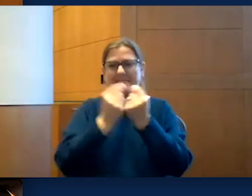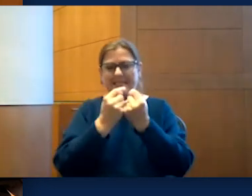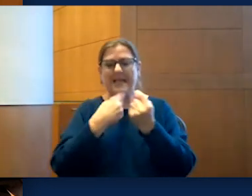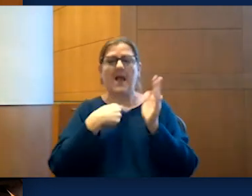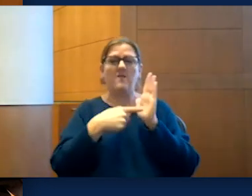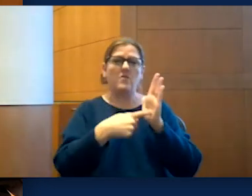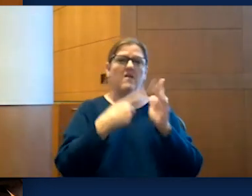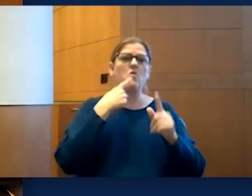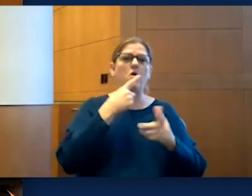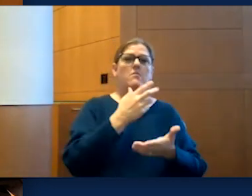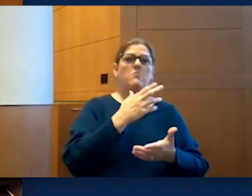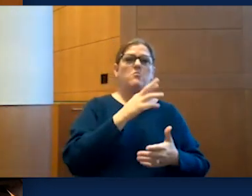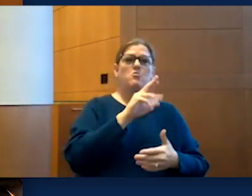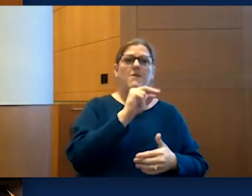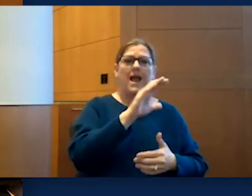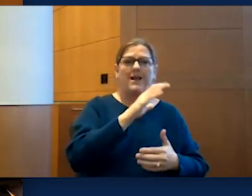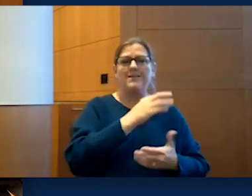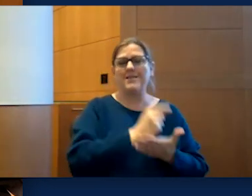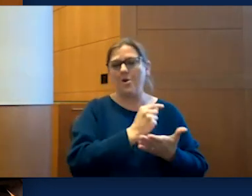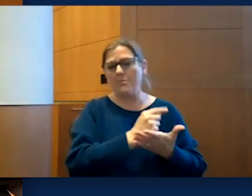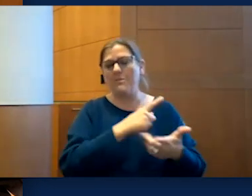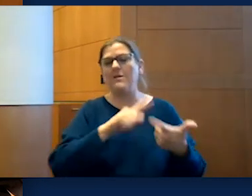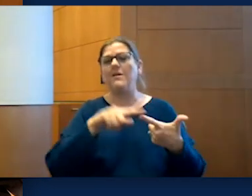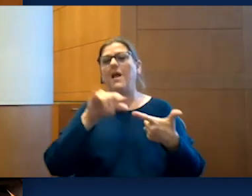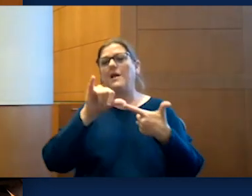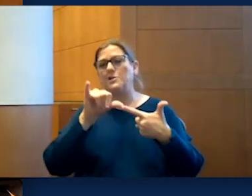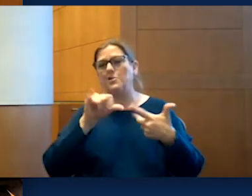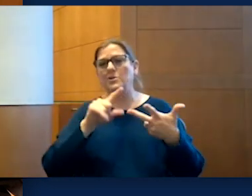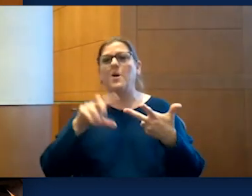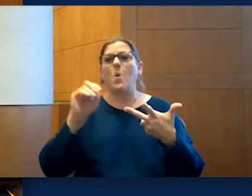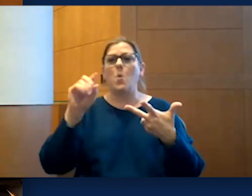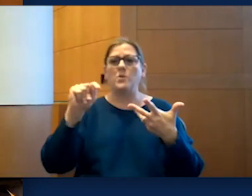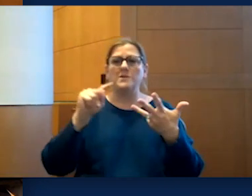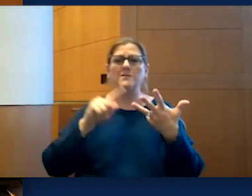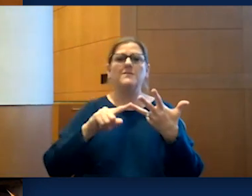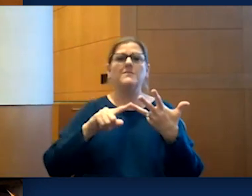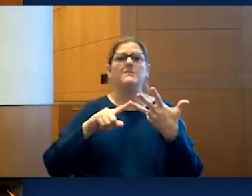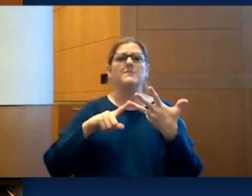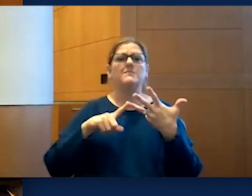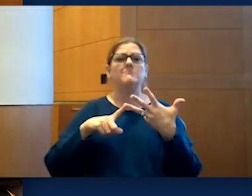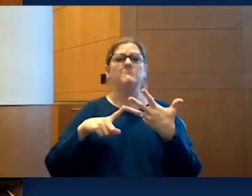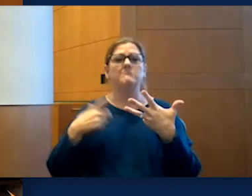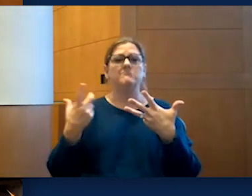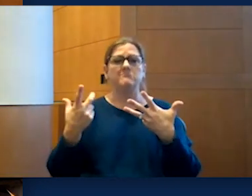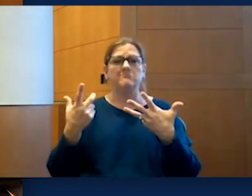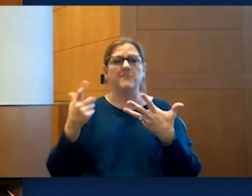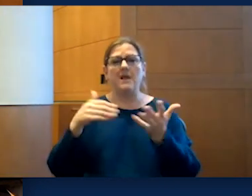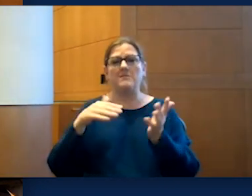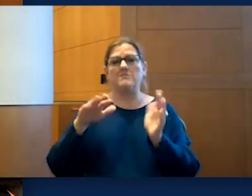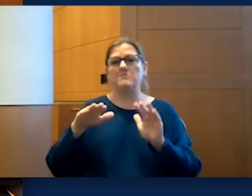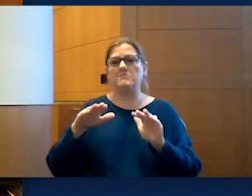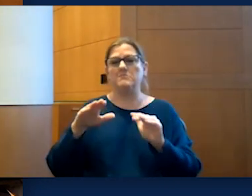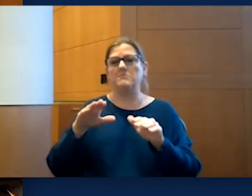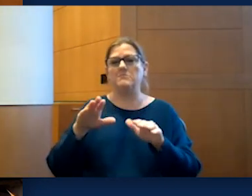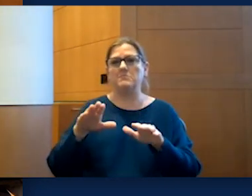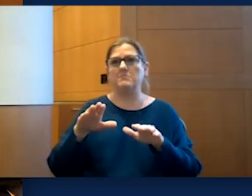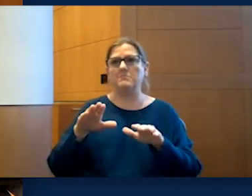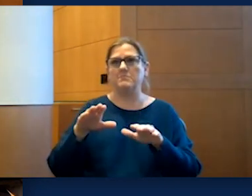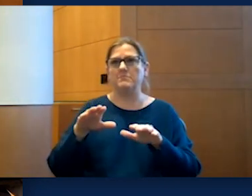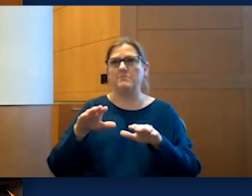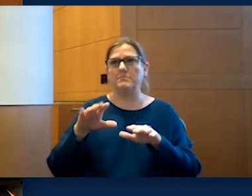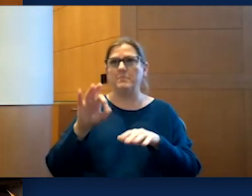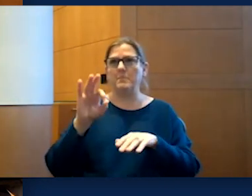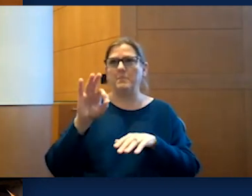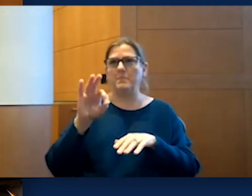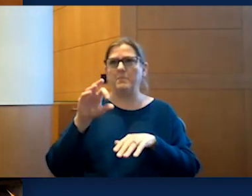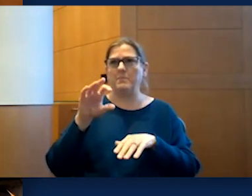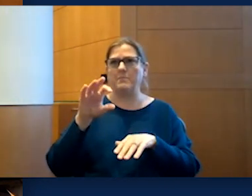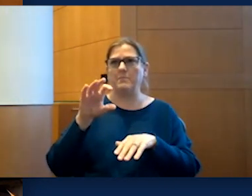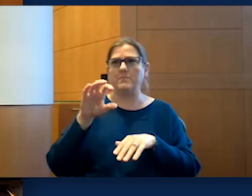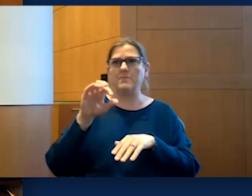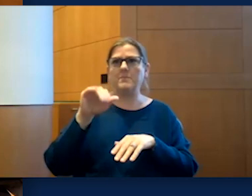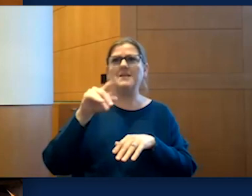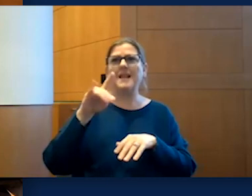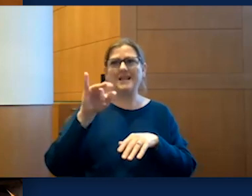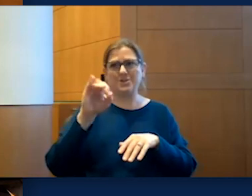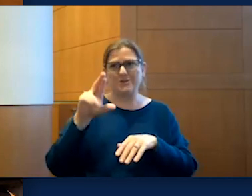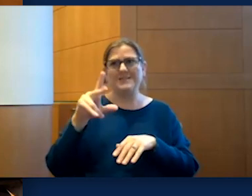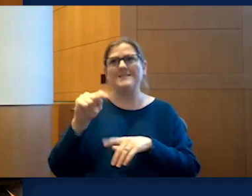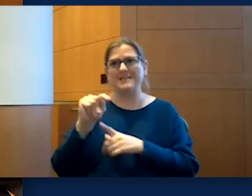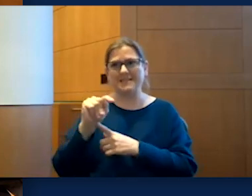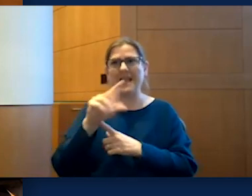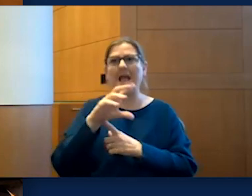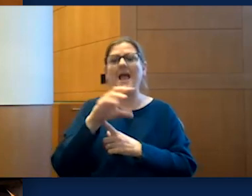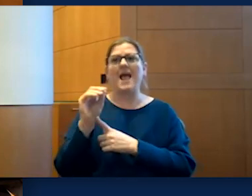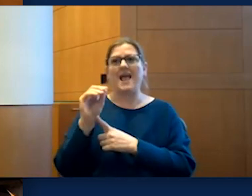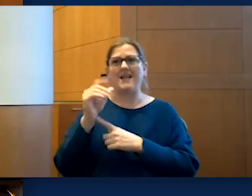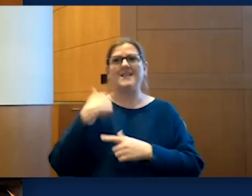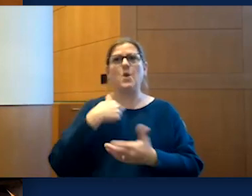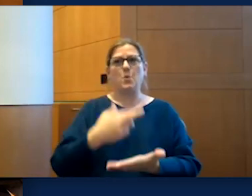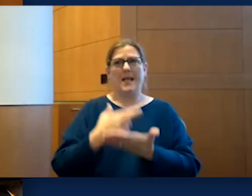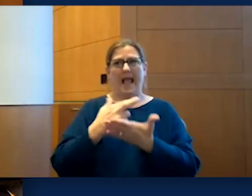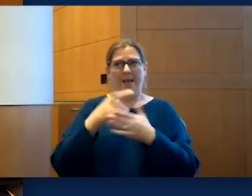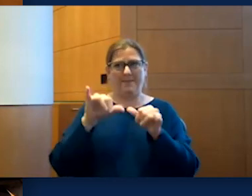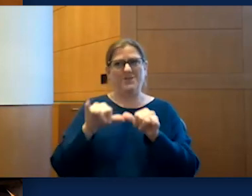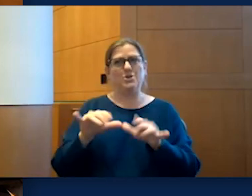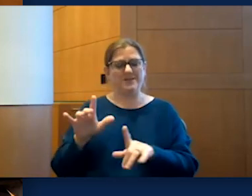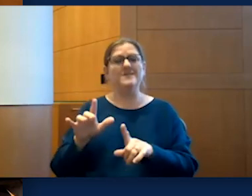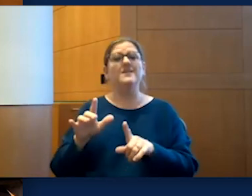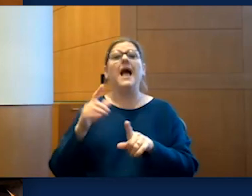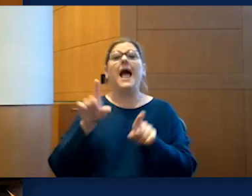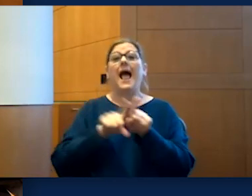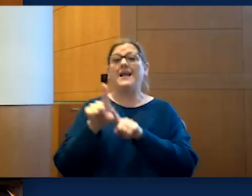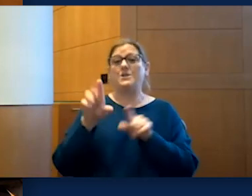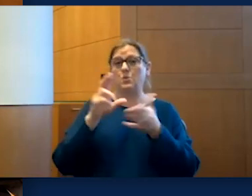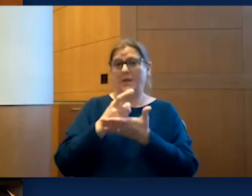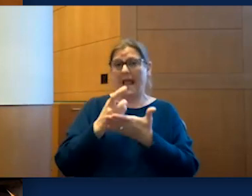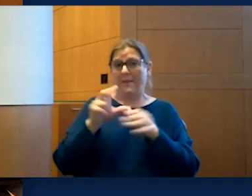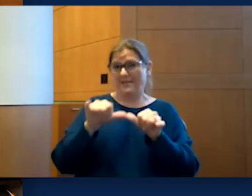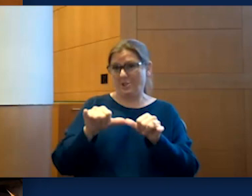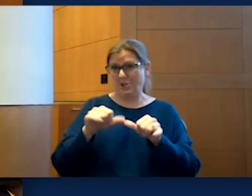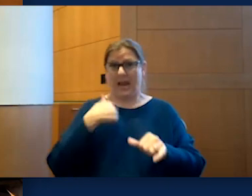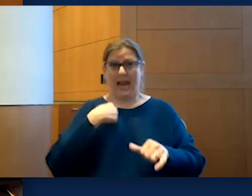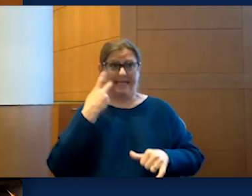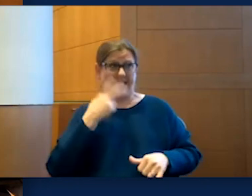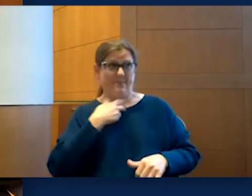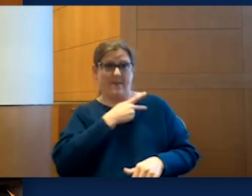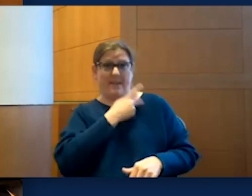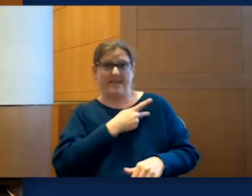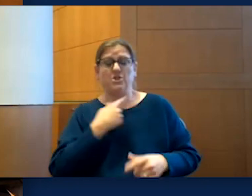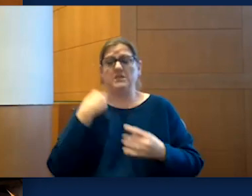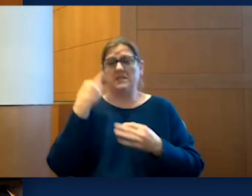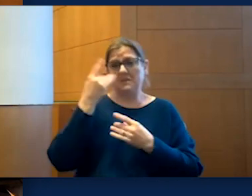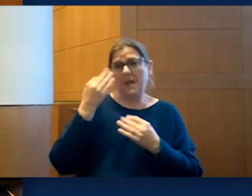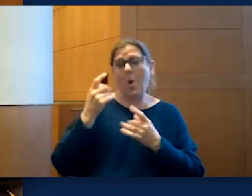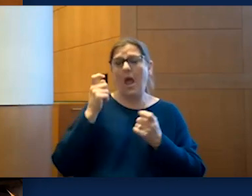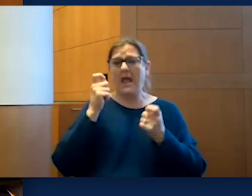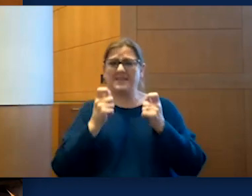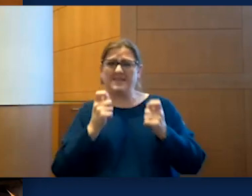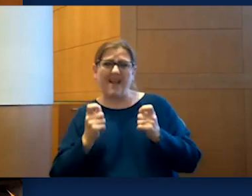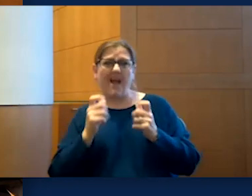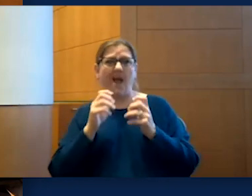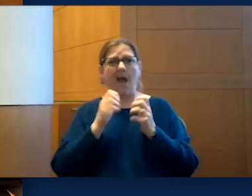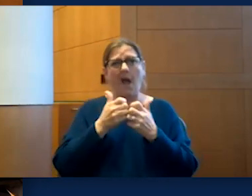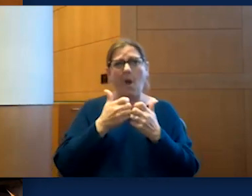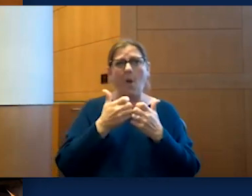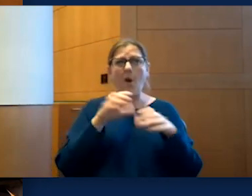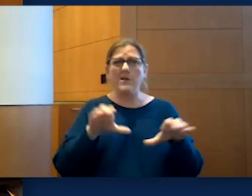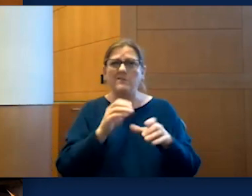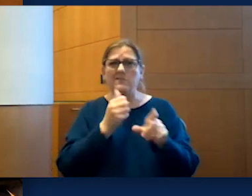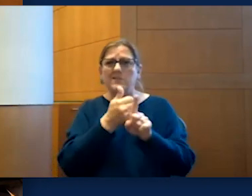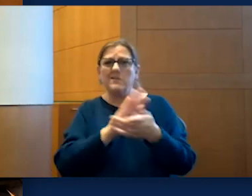We are a multidisciplinary team. We've got representation from recreational therapy, engineering, occupational therapy, and all of our PM and R departments. As a rehabilitation engineer, when I see my patients I'm thinking about adaptations and how to make activities accessible.